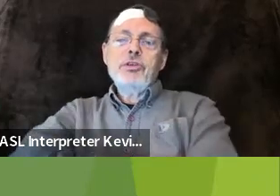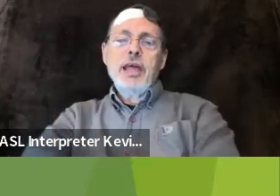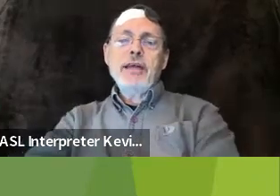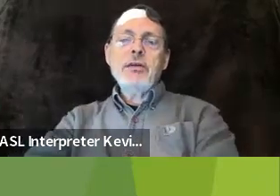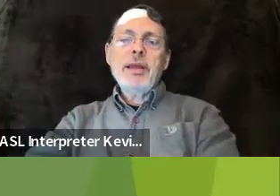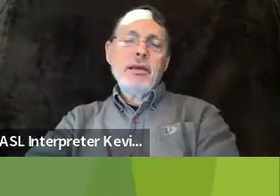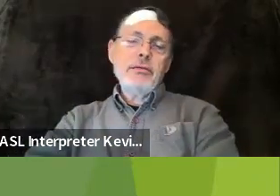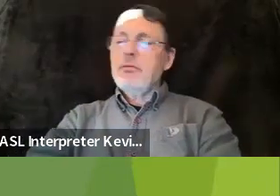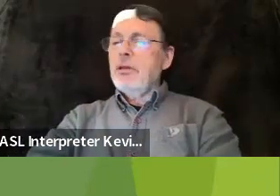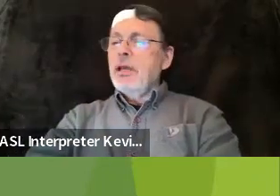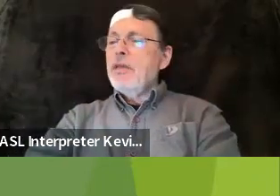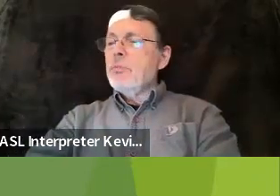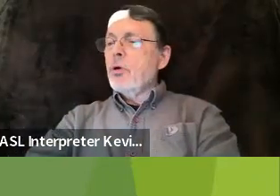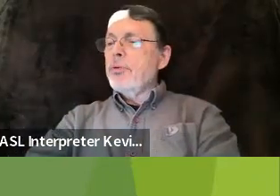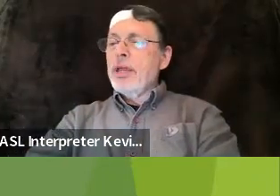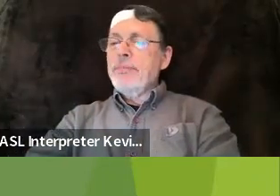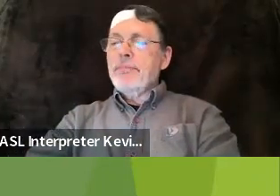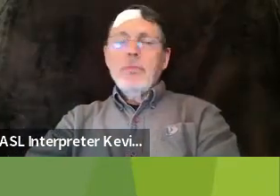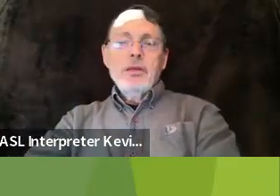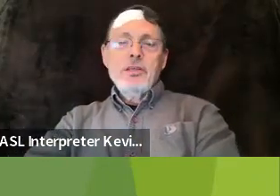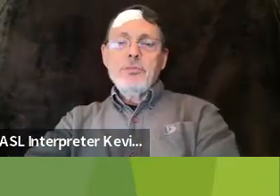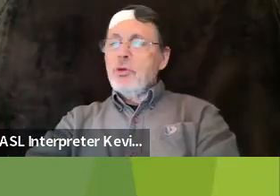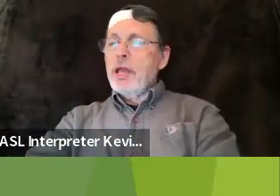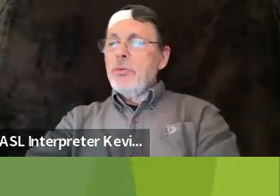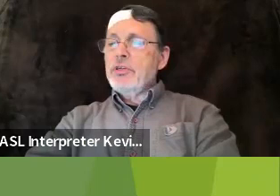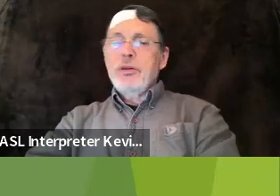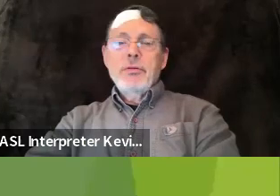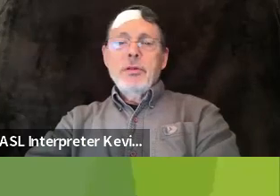language to that to make it even more plain conceptual language.